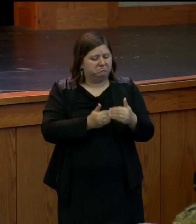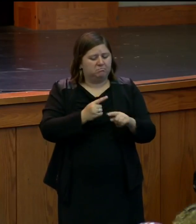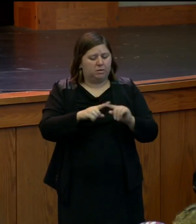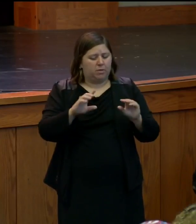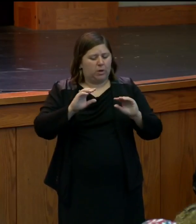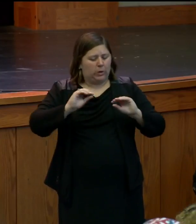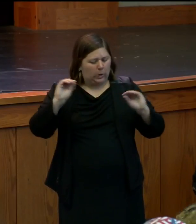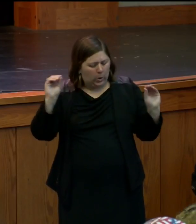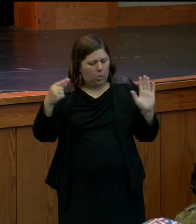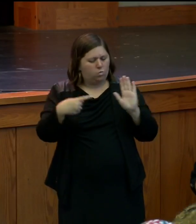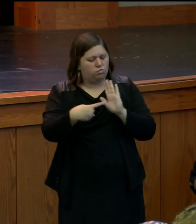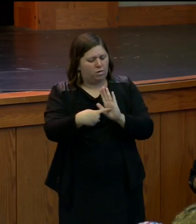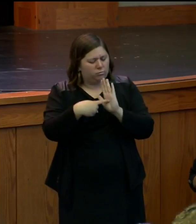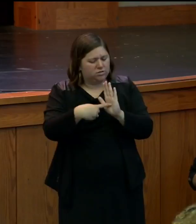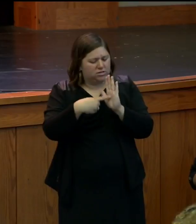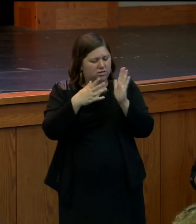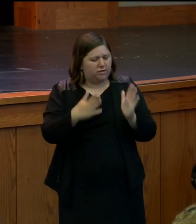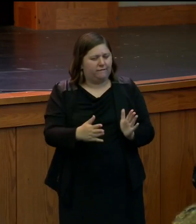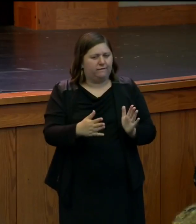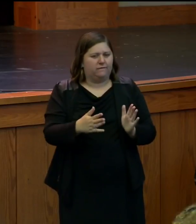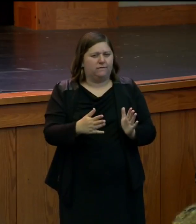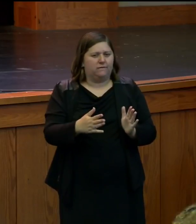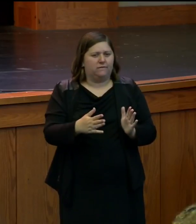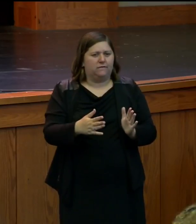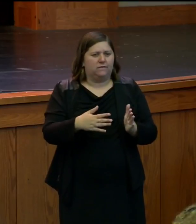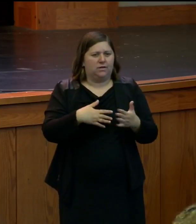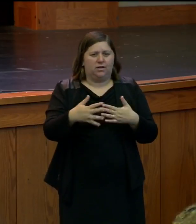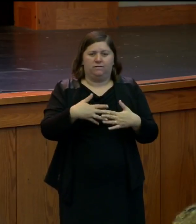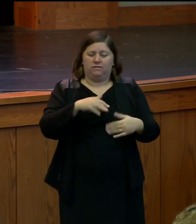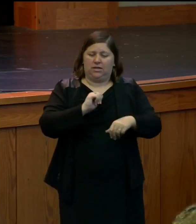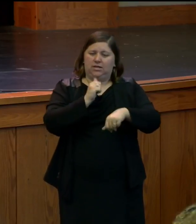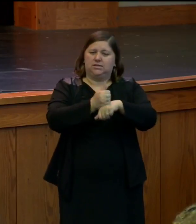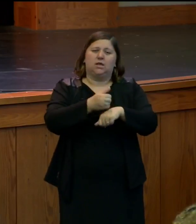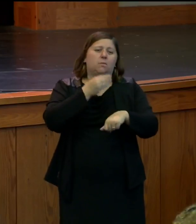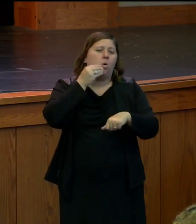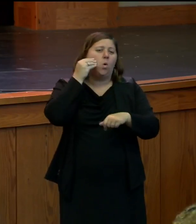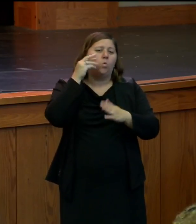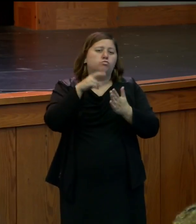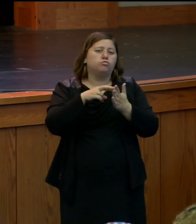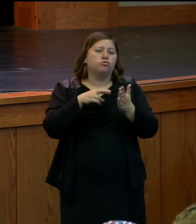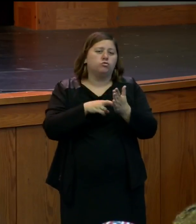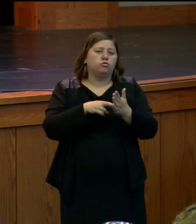EVEN WHEN HOME RULE CAME IN PEOPLE CAME HOME PRAISING AND